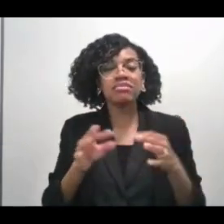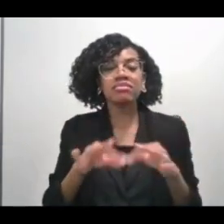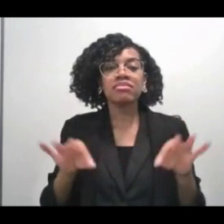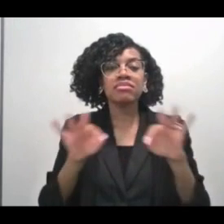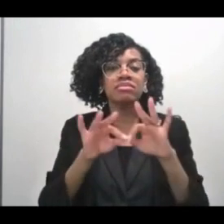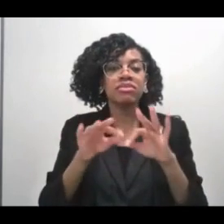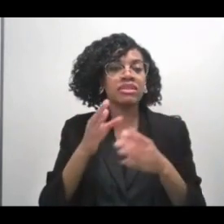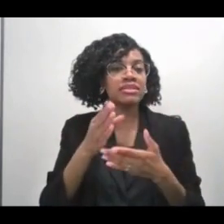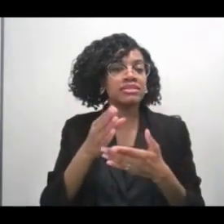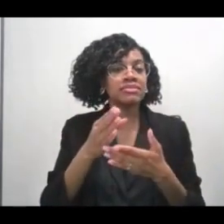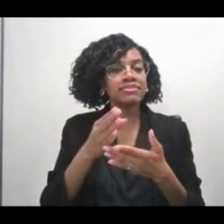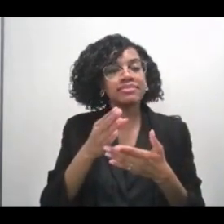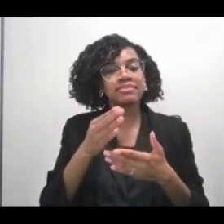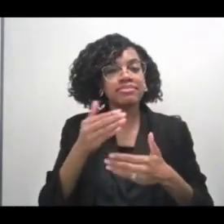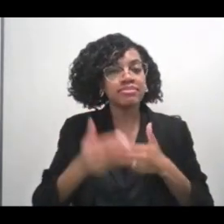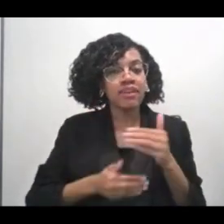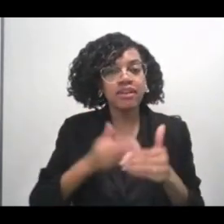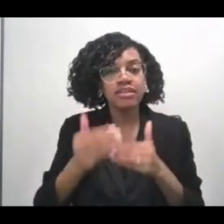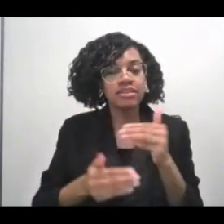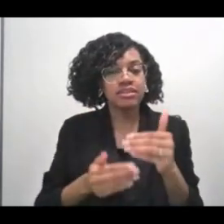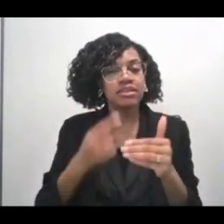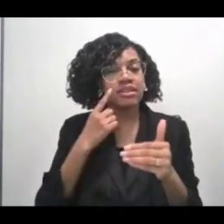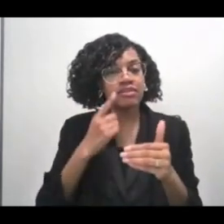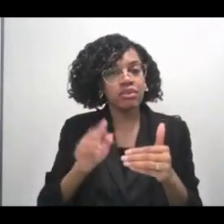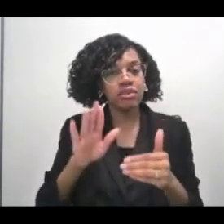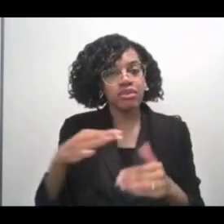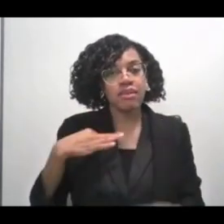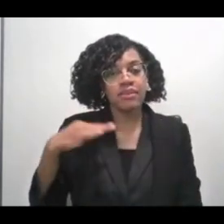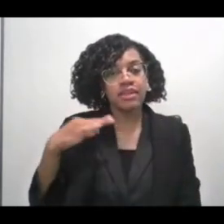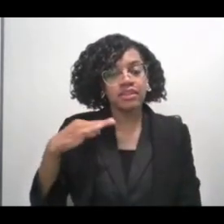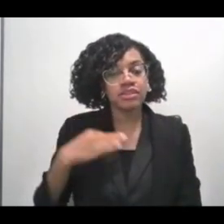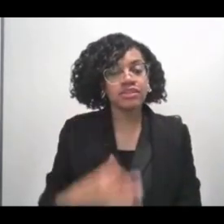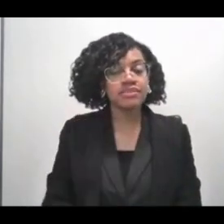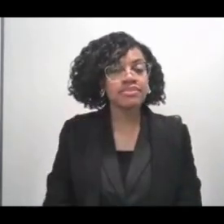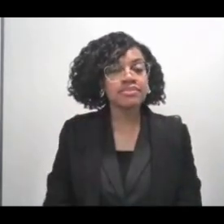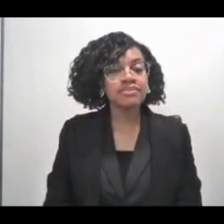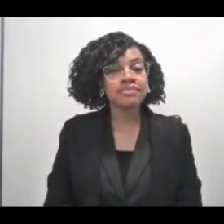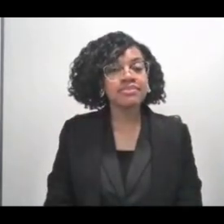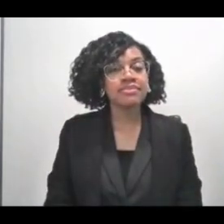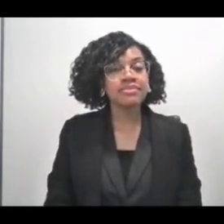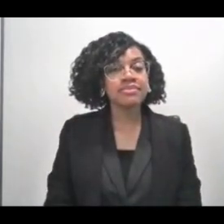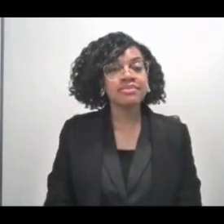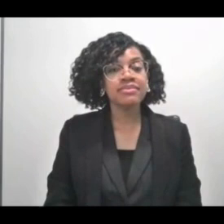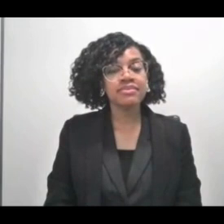grant application to Climate-Ready Workforce. And I